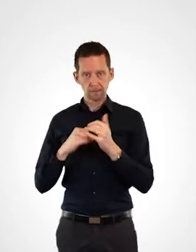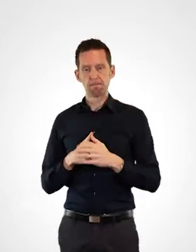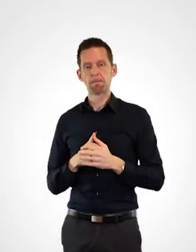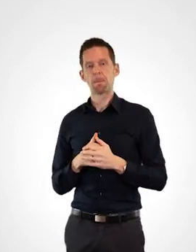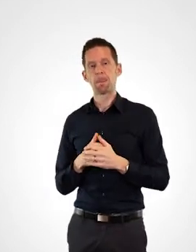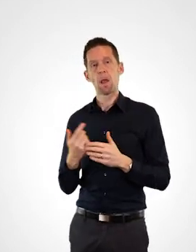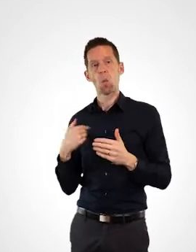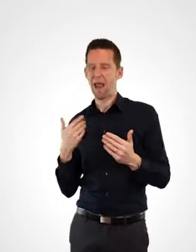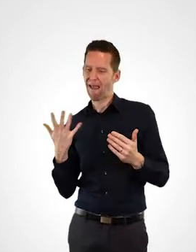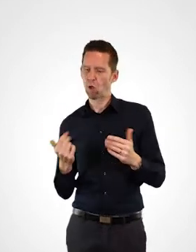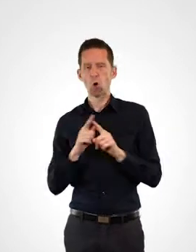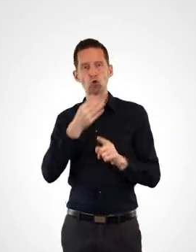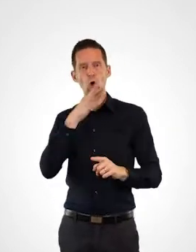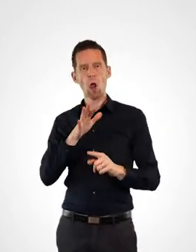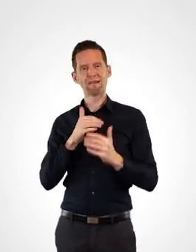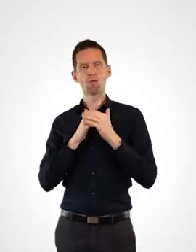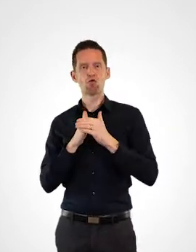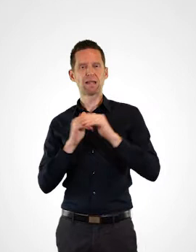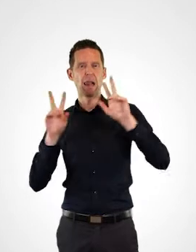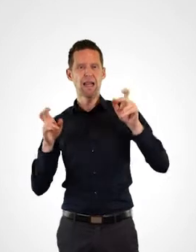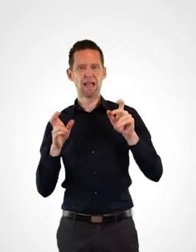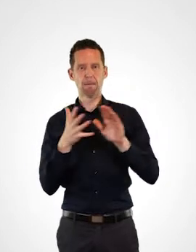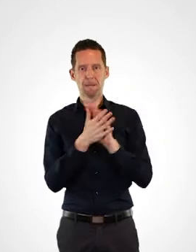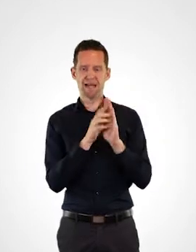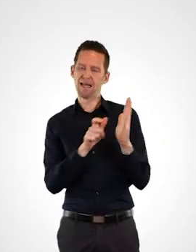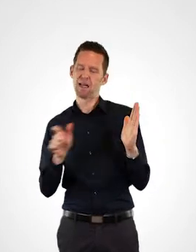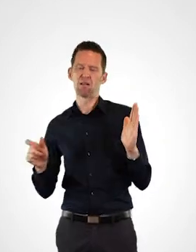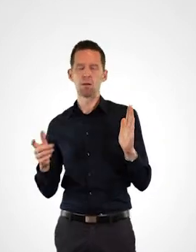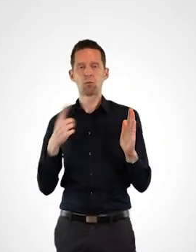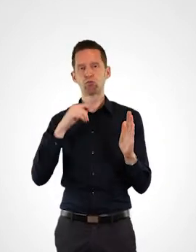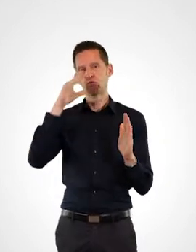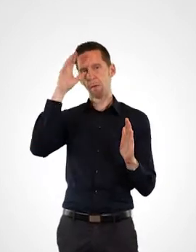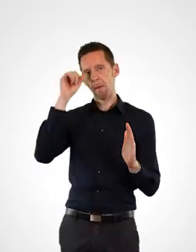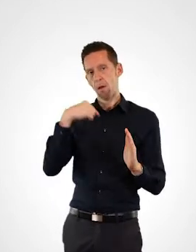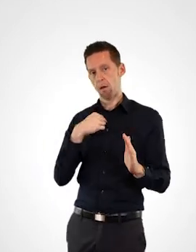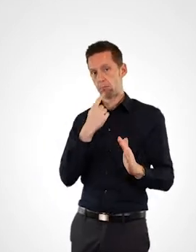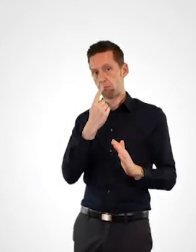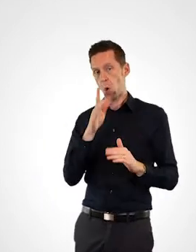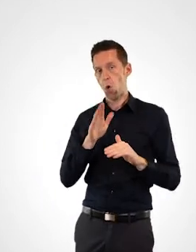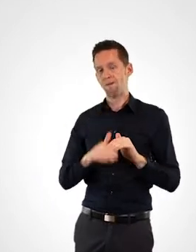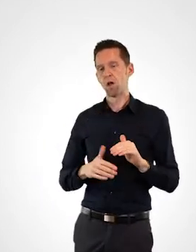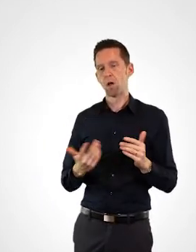and we make child-friendly definitions for each of these words,